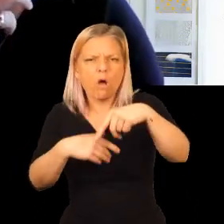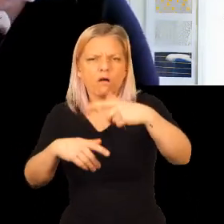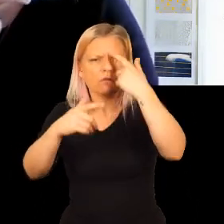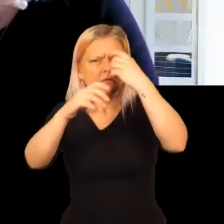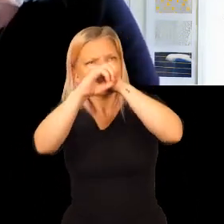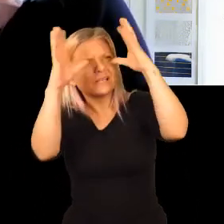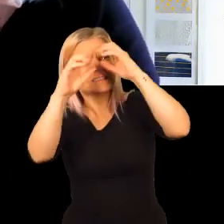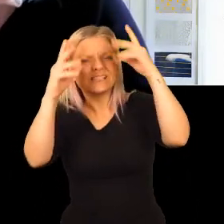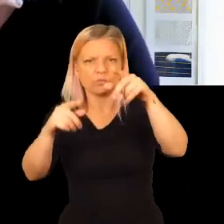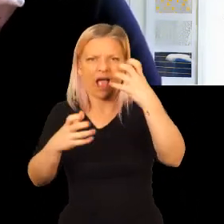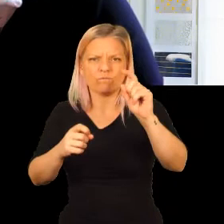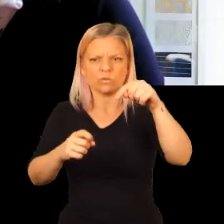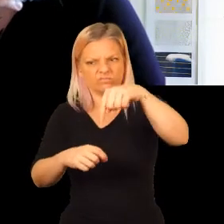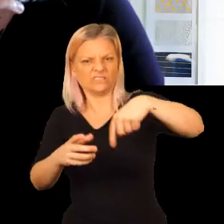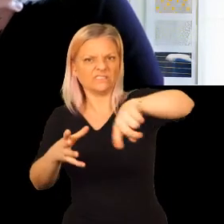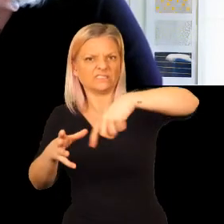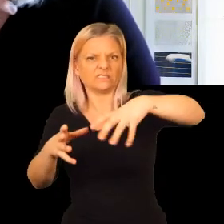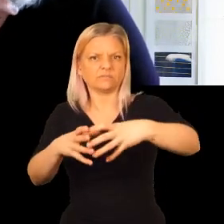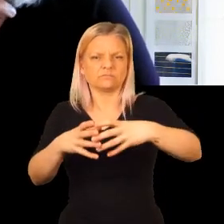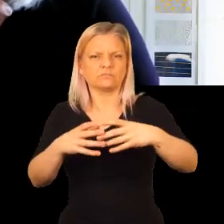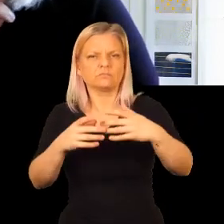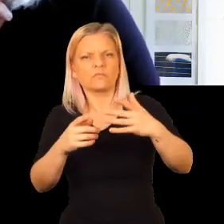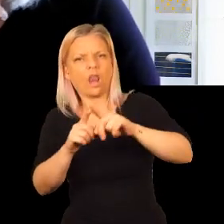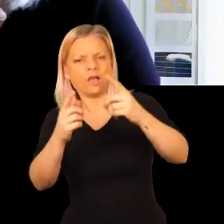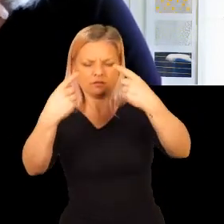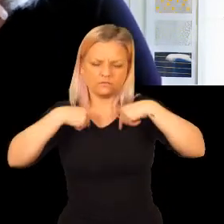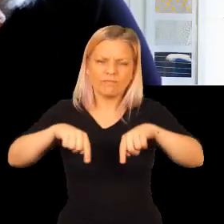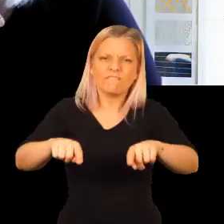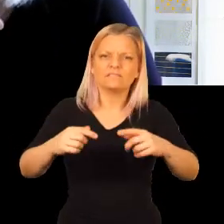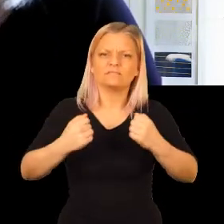can you tell us a little bit more about what some of the ideas are that you have there um